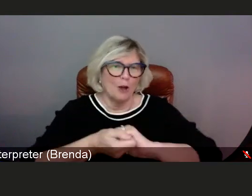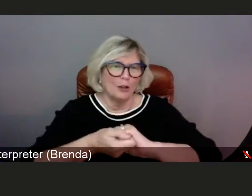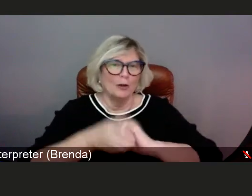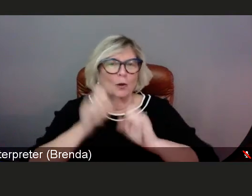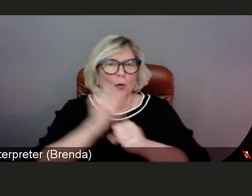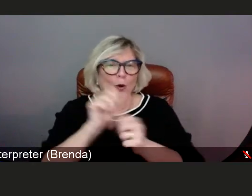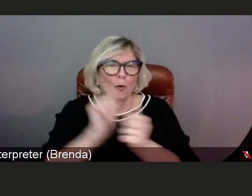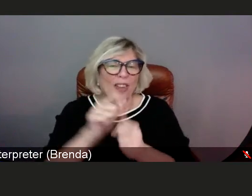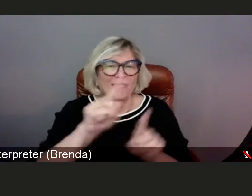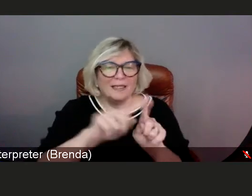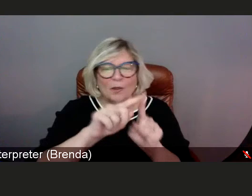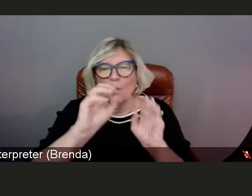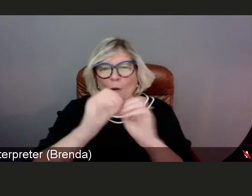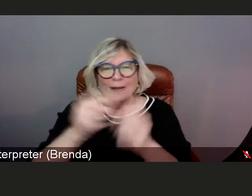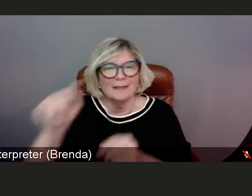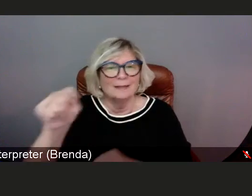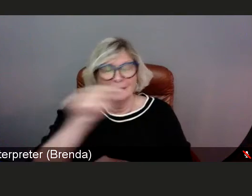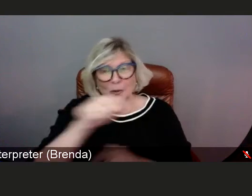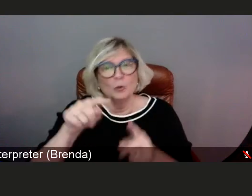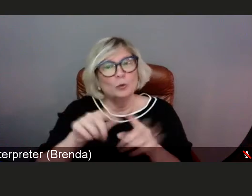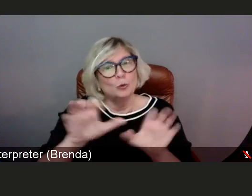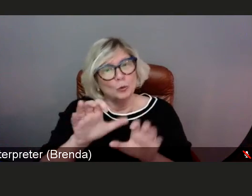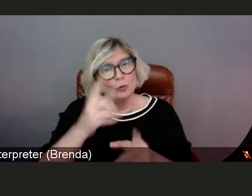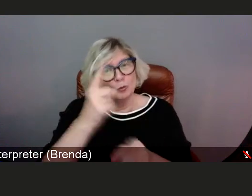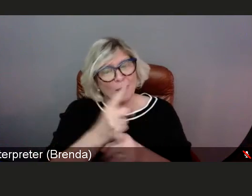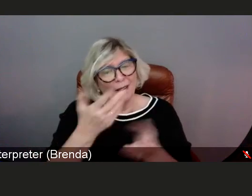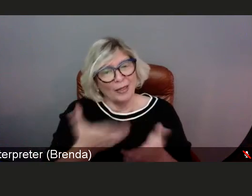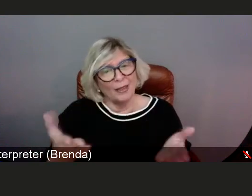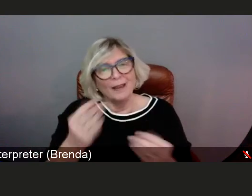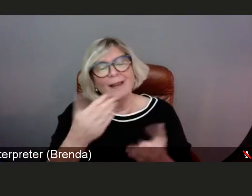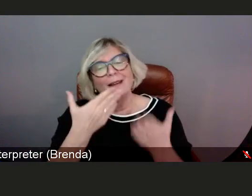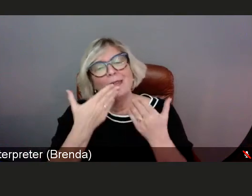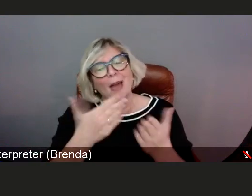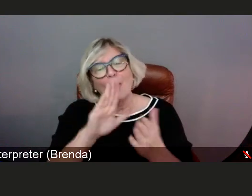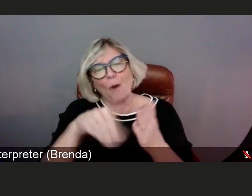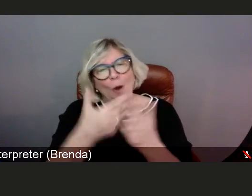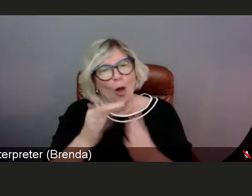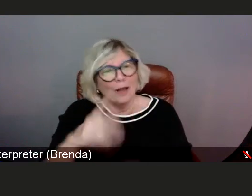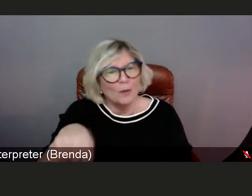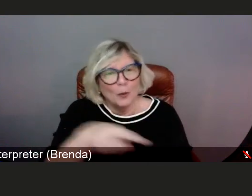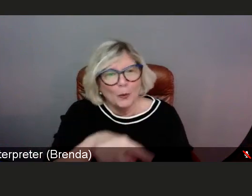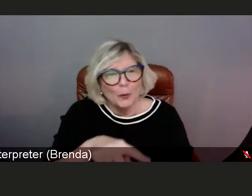in order to do what's right. And thank you all, keeping an eye on your neighbors